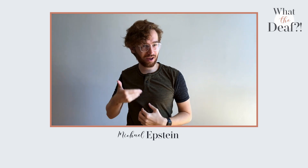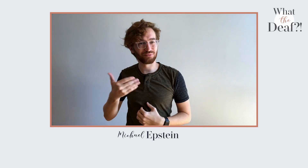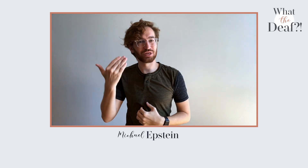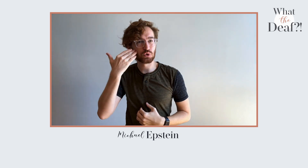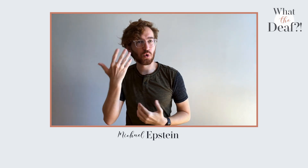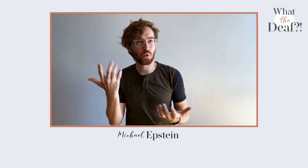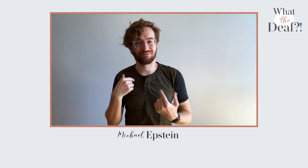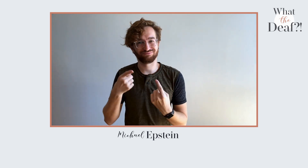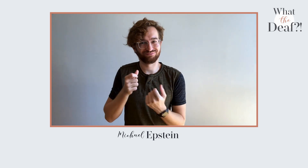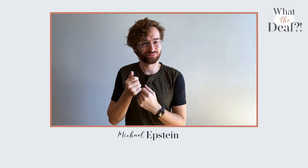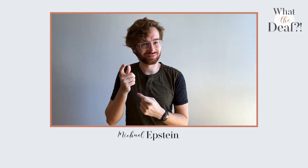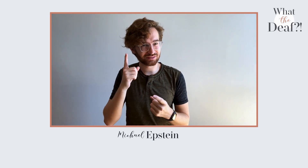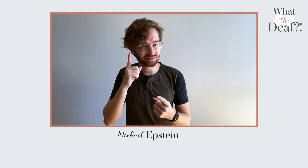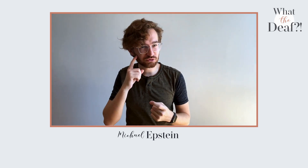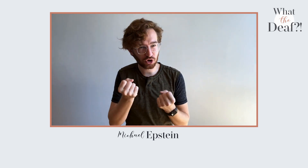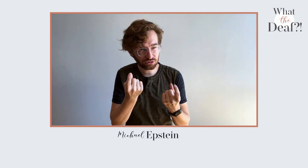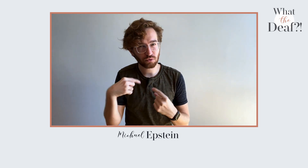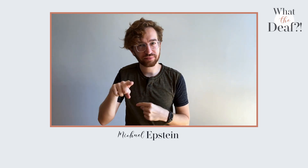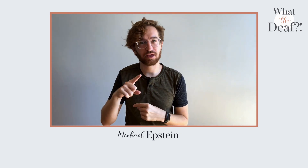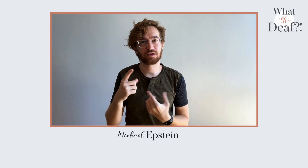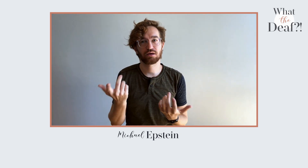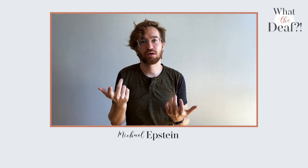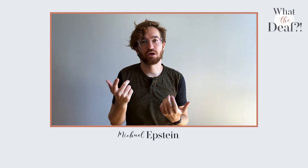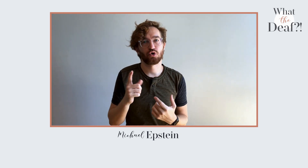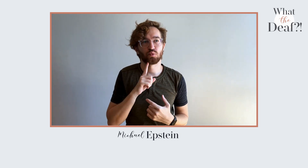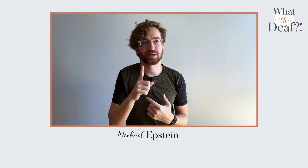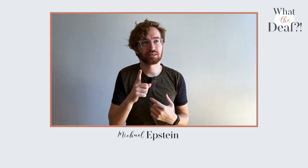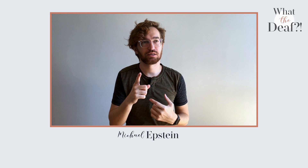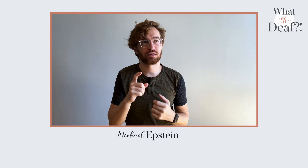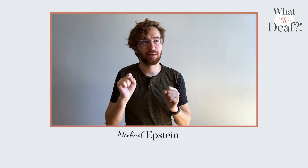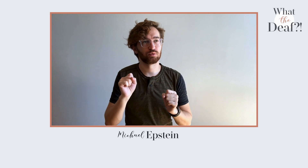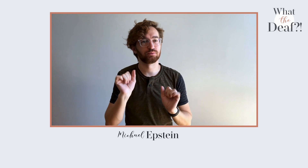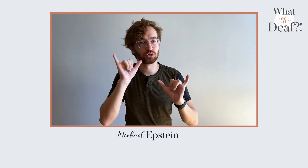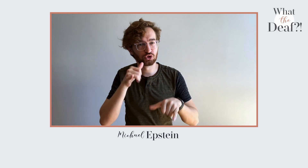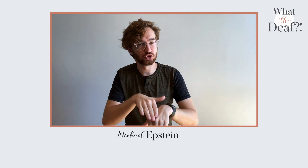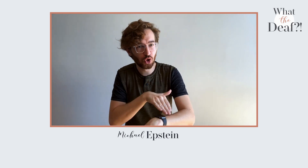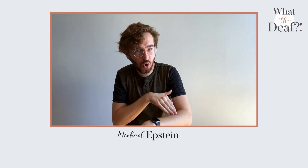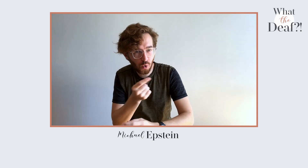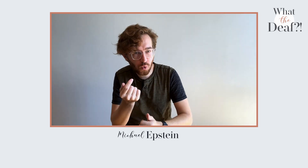They understand who I am and I understand who they are. And they know sometimes to make sure that things are clear